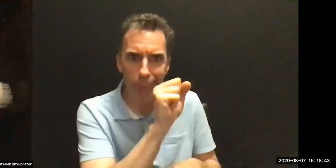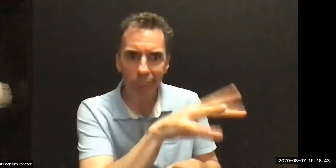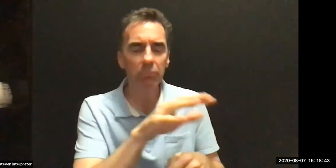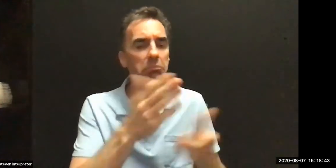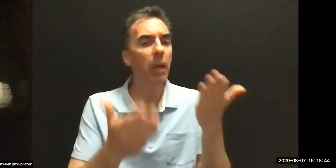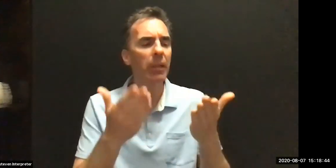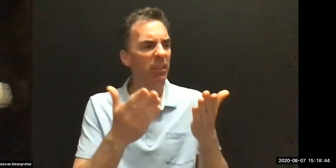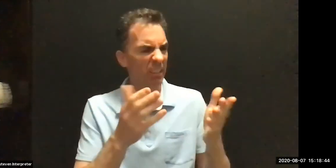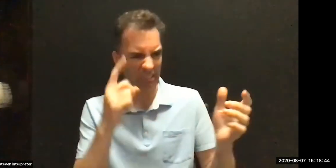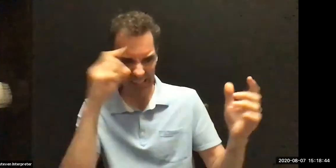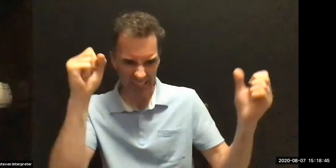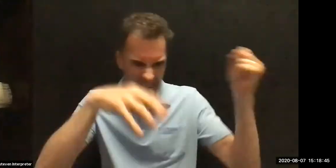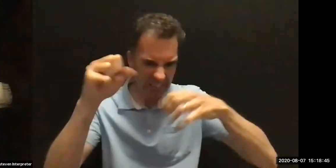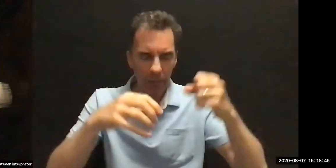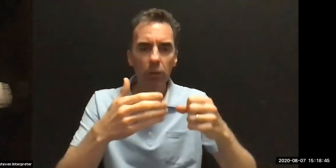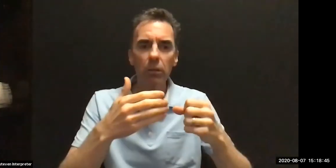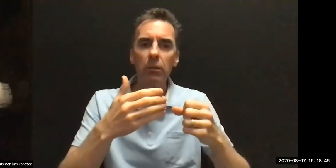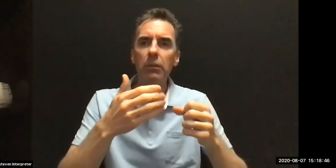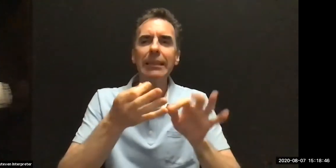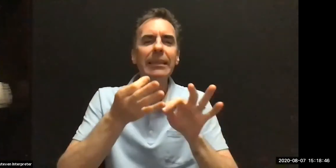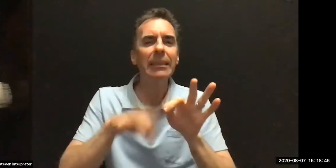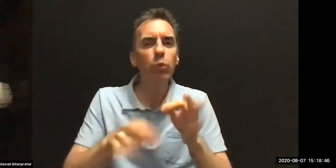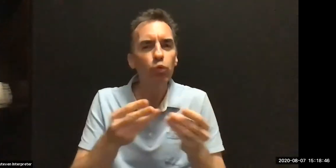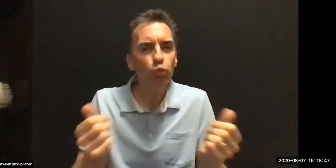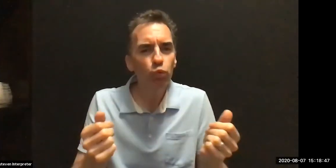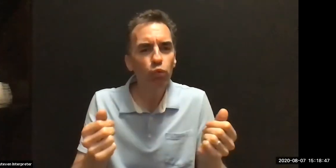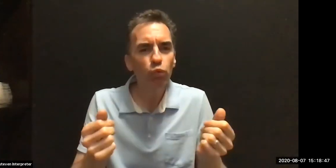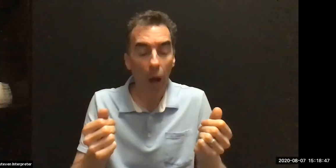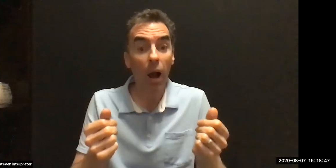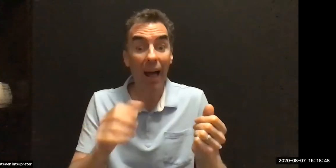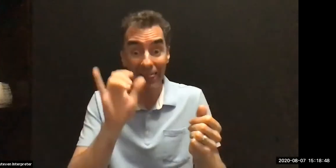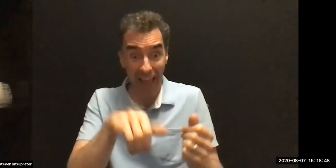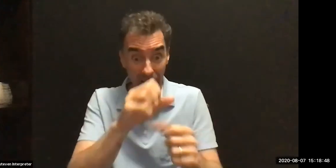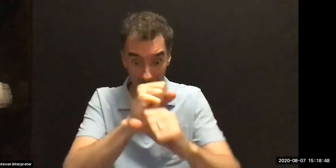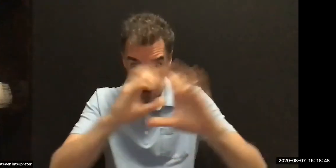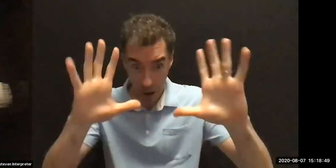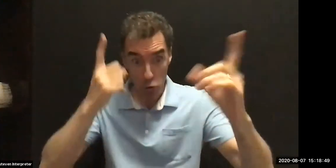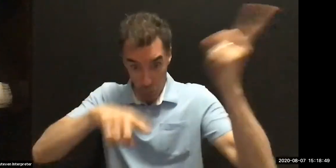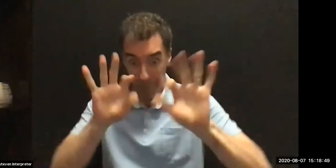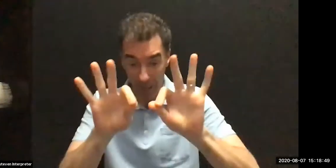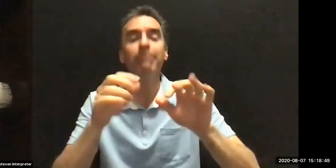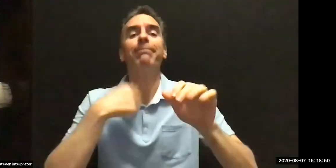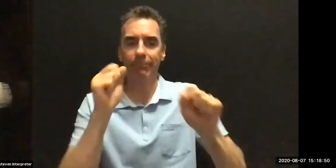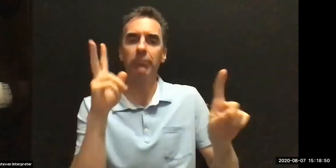Channelle Charest: And we could kind of integrate that into one of our robotics programs. So actually, like, starting with the concept and idea.